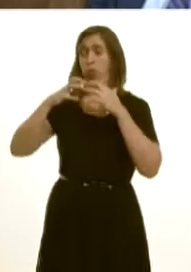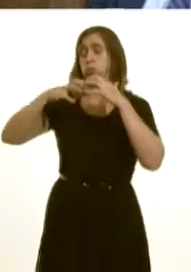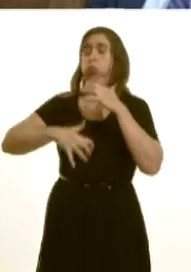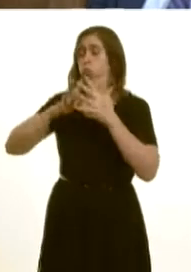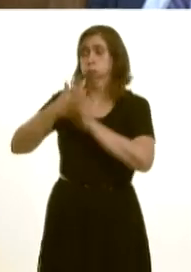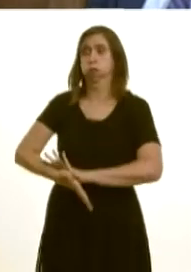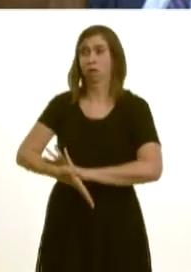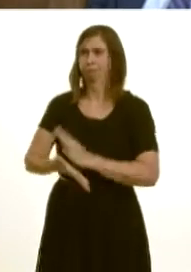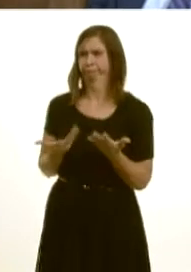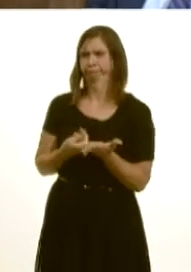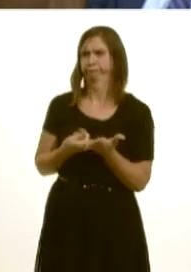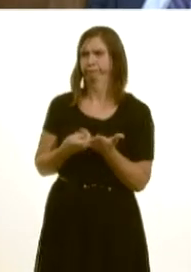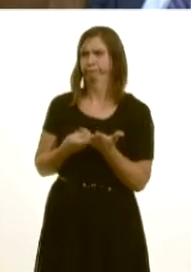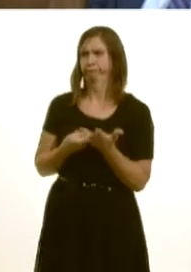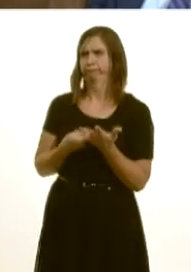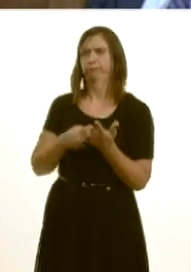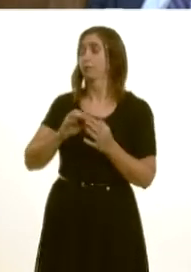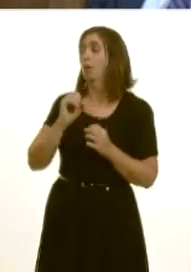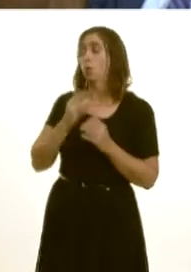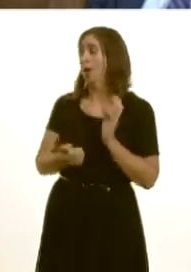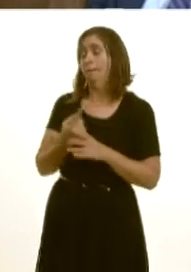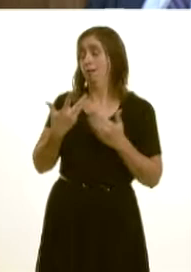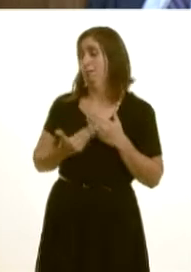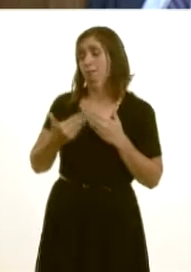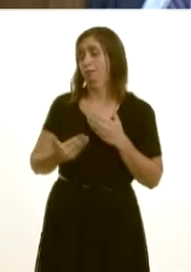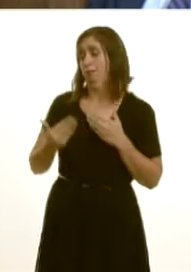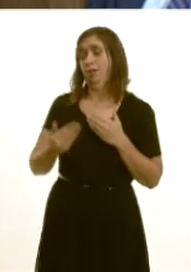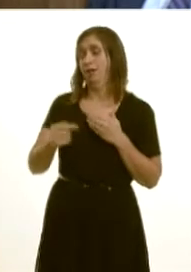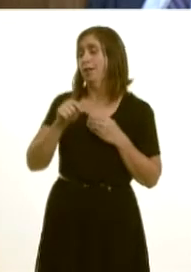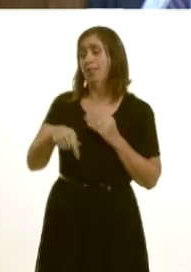month, the month after that, or the month after that. Nevertheless, it is important,